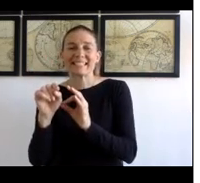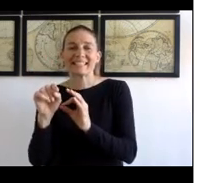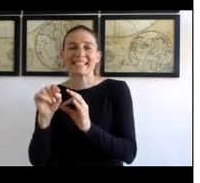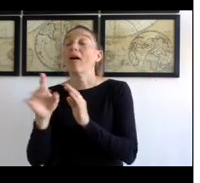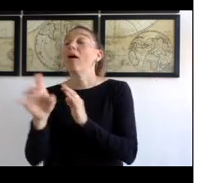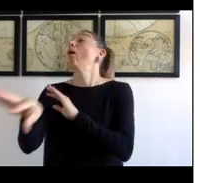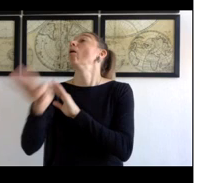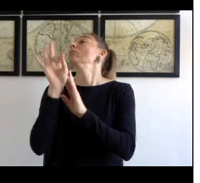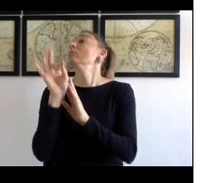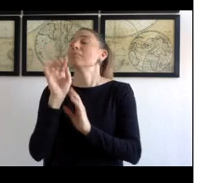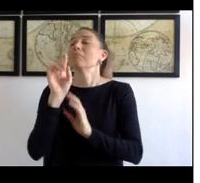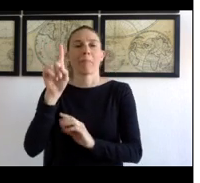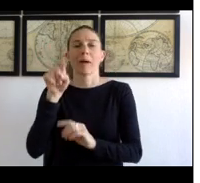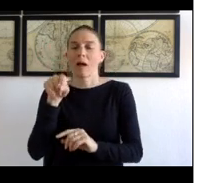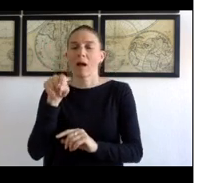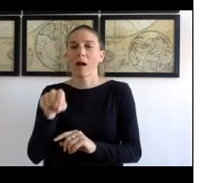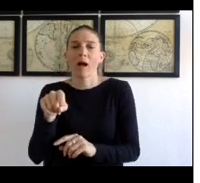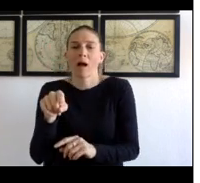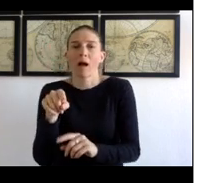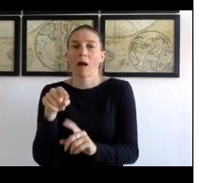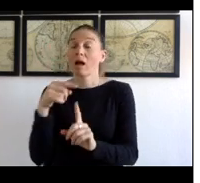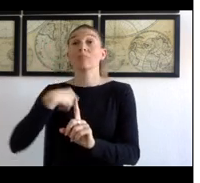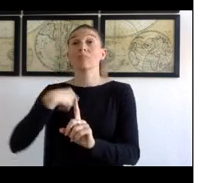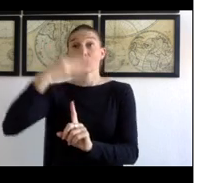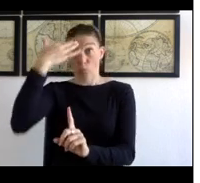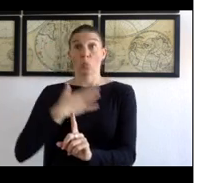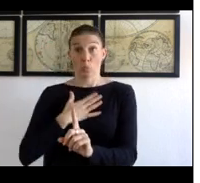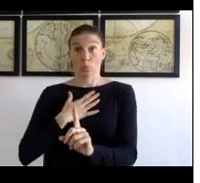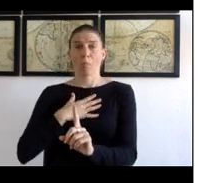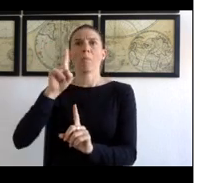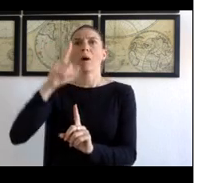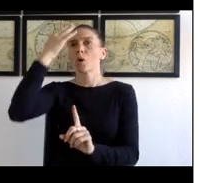other household members are experiencing in performing various activities.